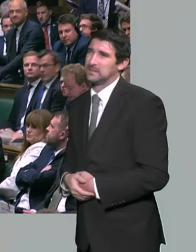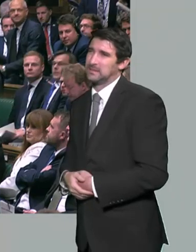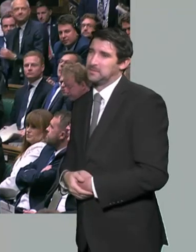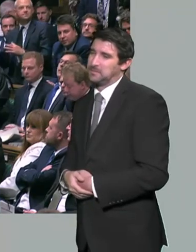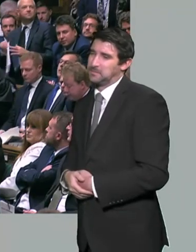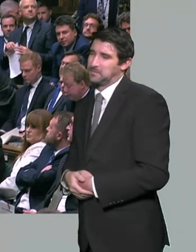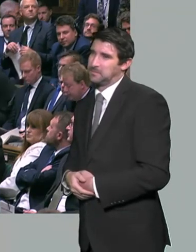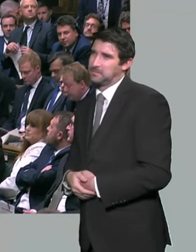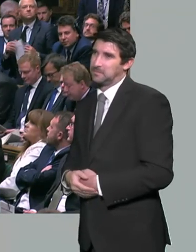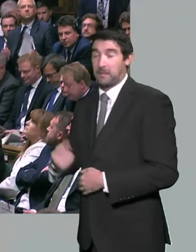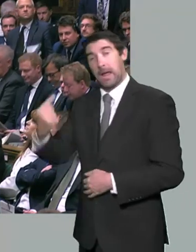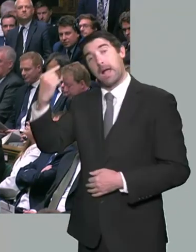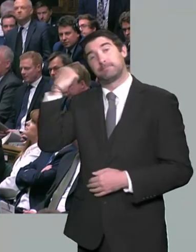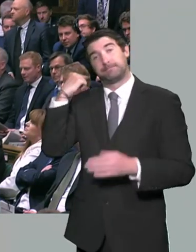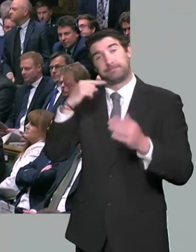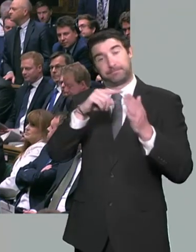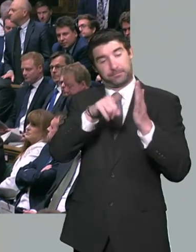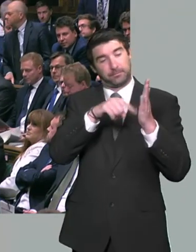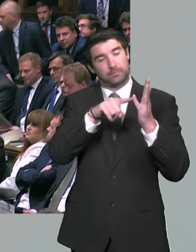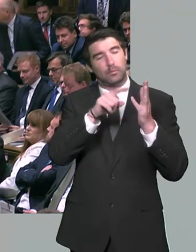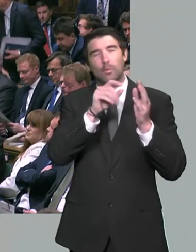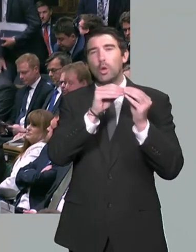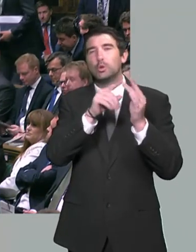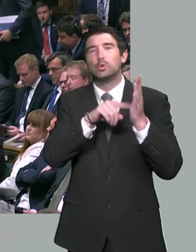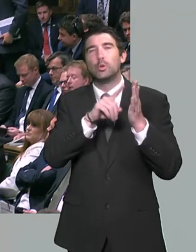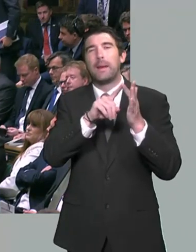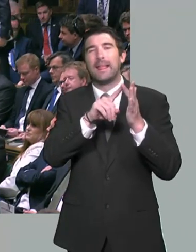I was honoured to share part of the jubilee celebrations with Cohort 4, an inspirational